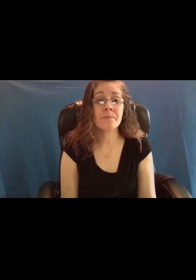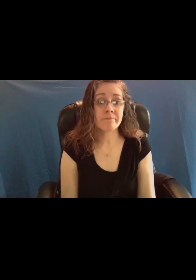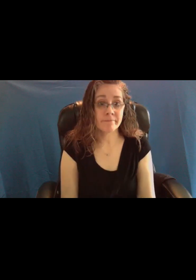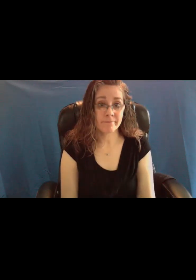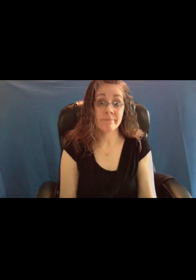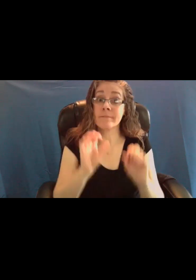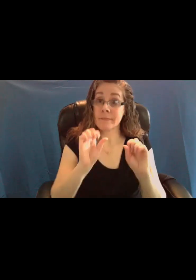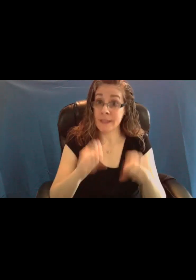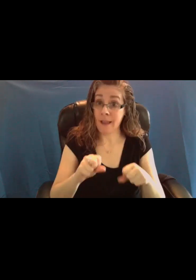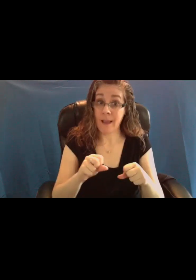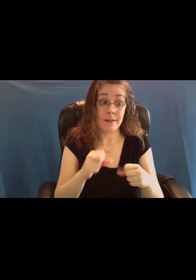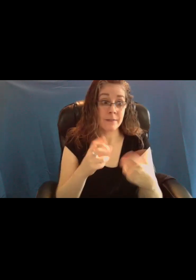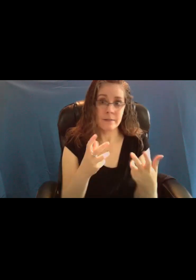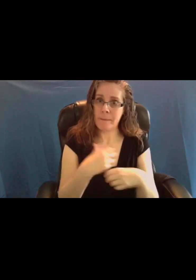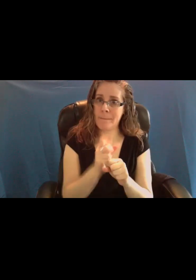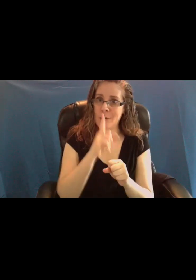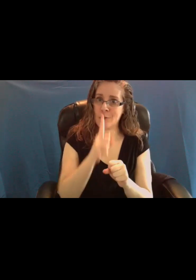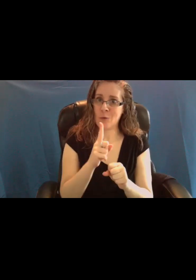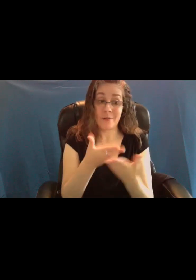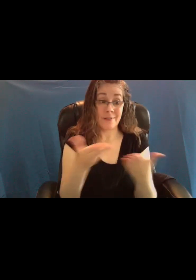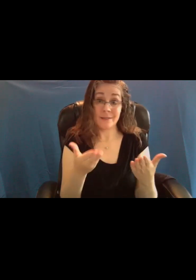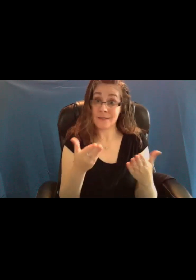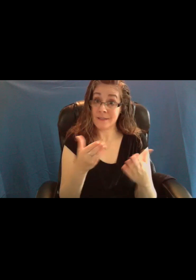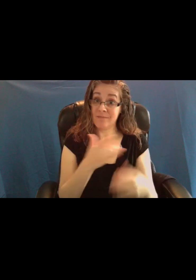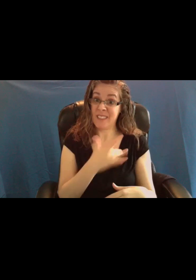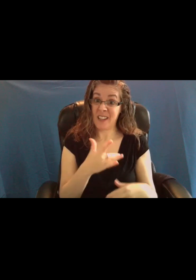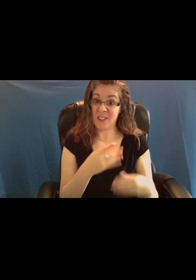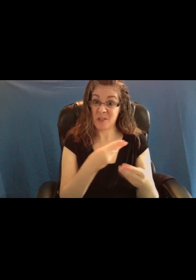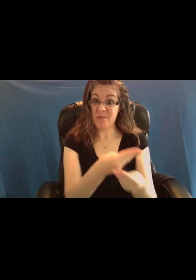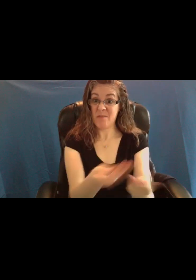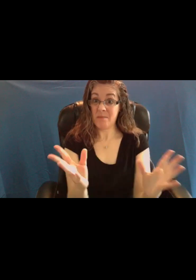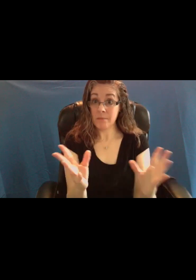materials accessible and readily available. Including the content